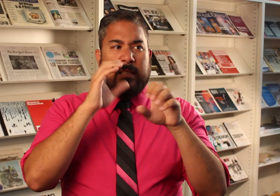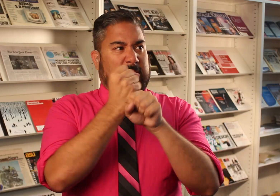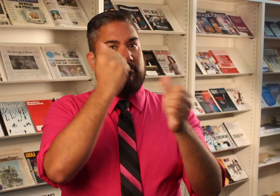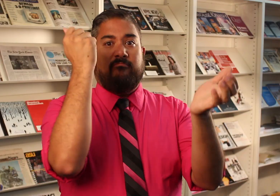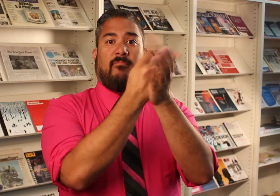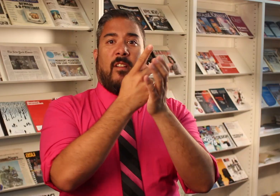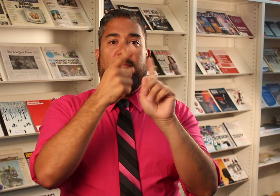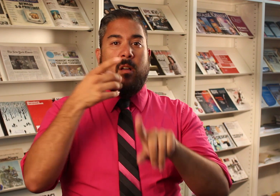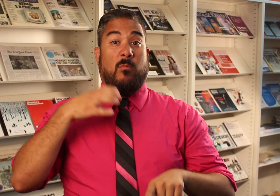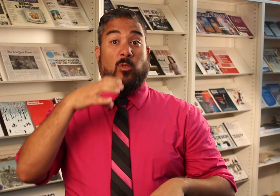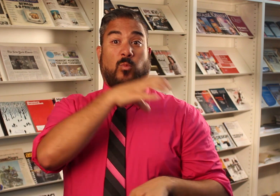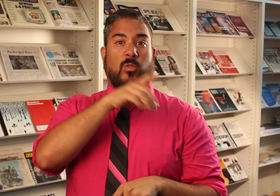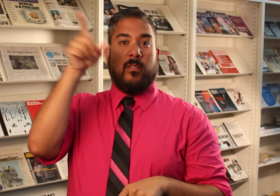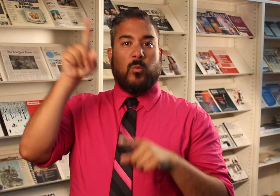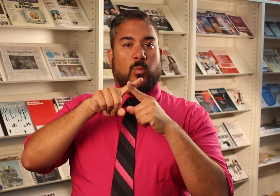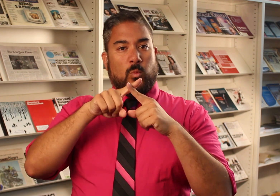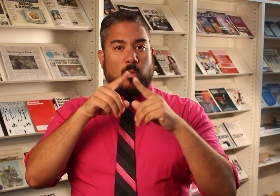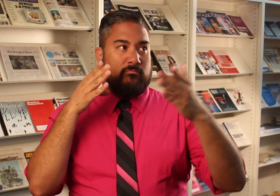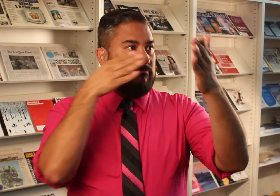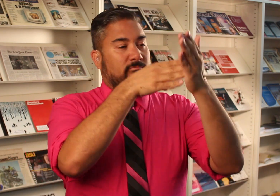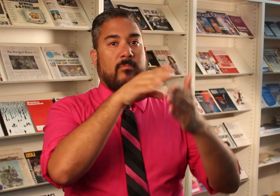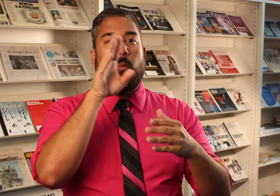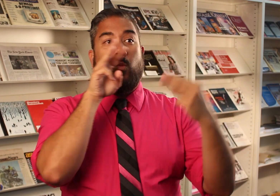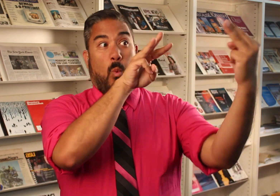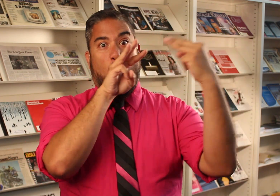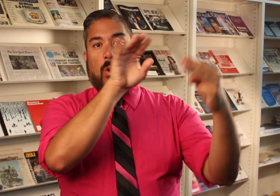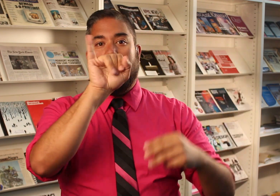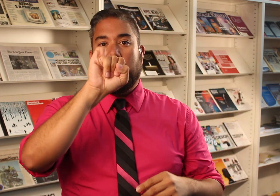He’s yet to get congressional approval to go to war with ISIS.